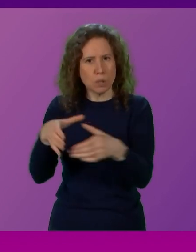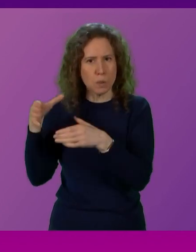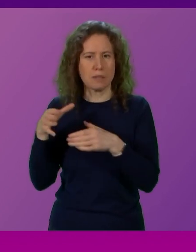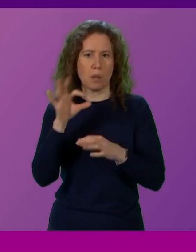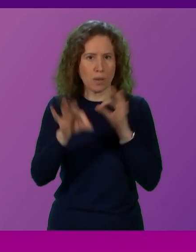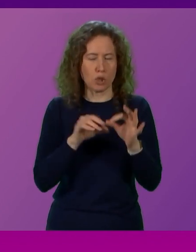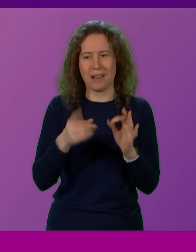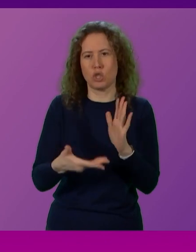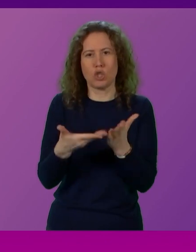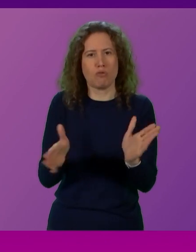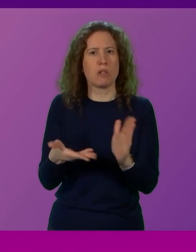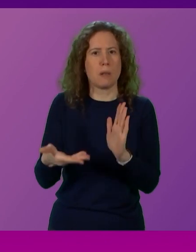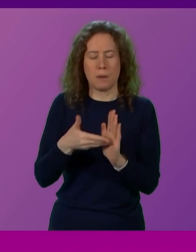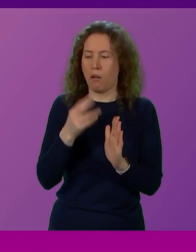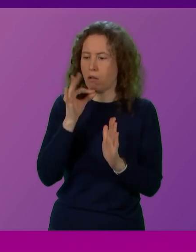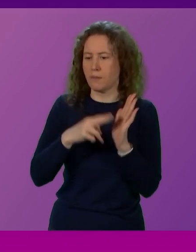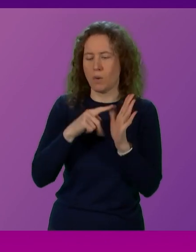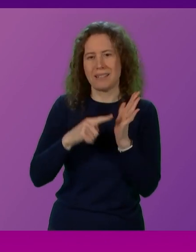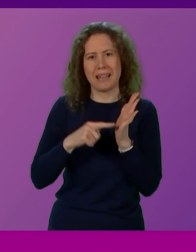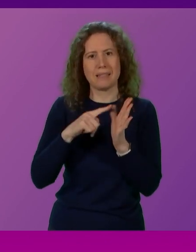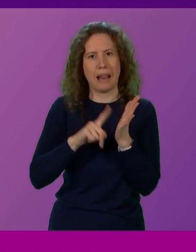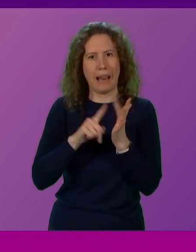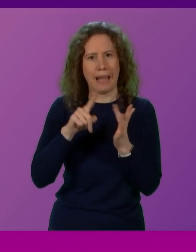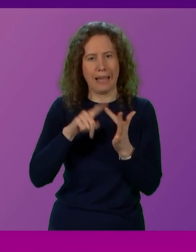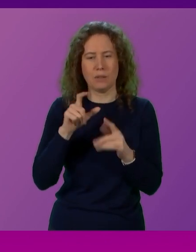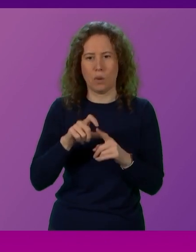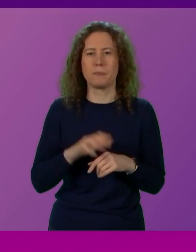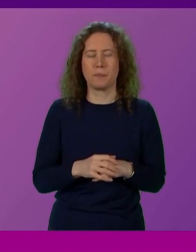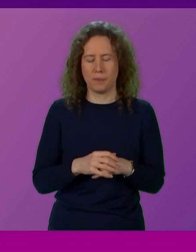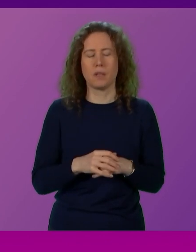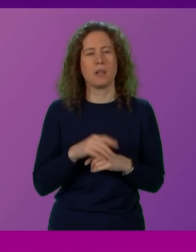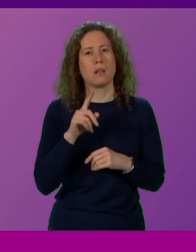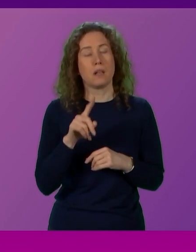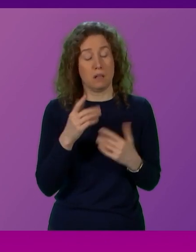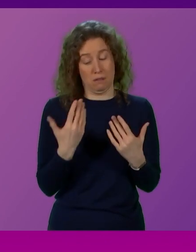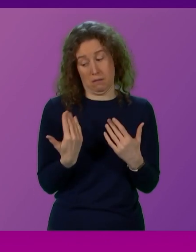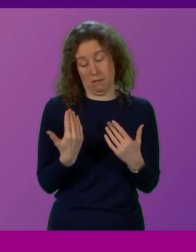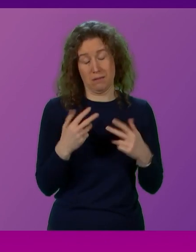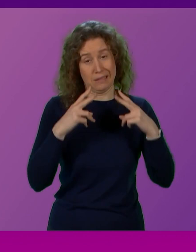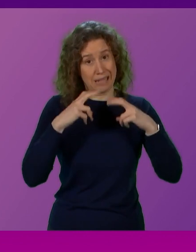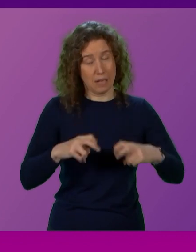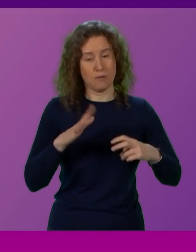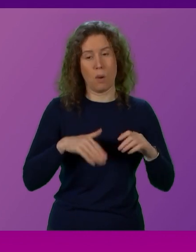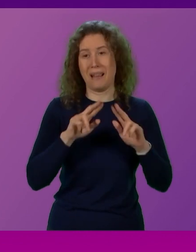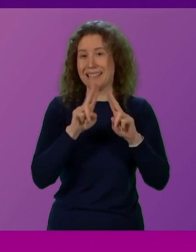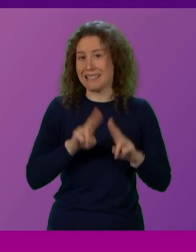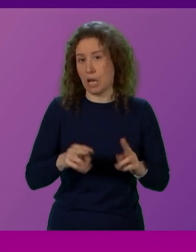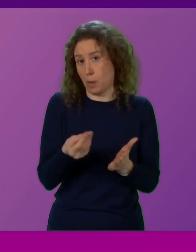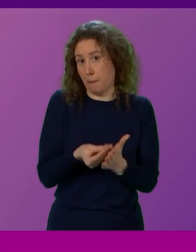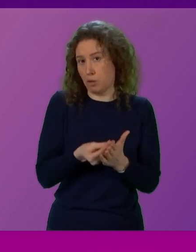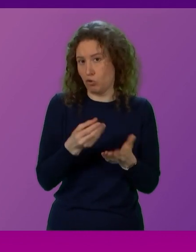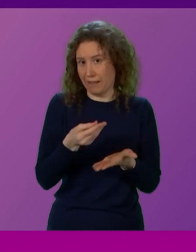New analysis by the International Monetary Fund has found that the United Kingdom is